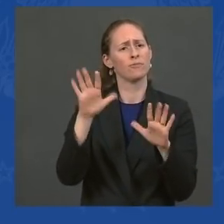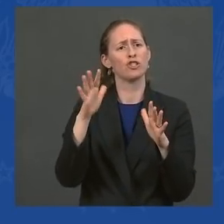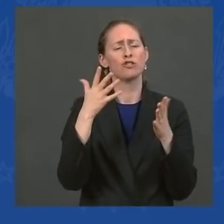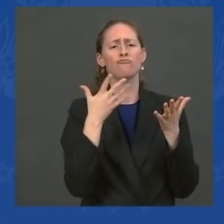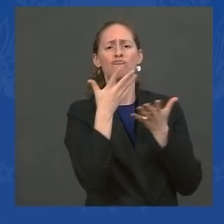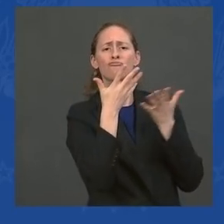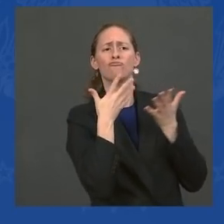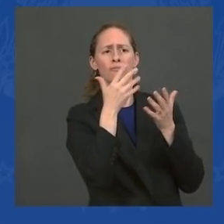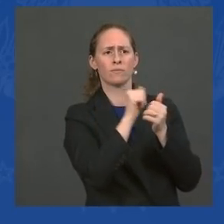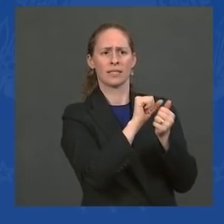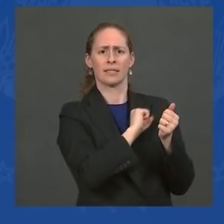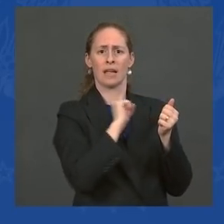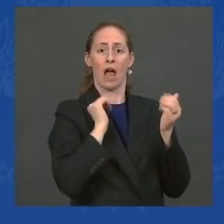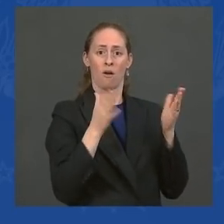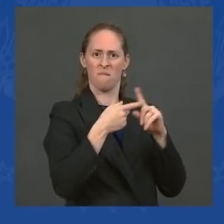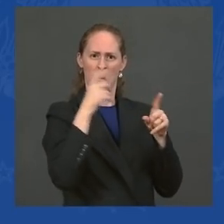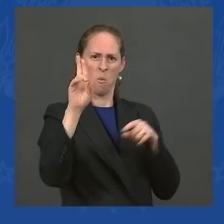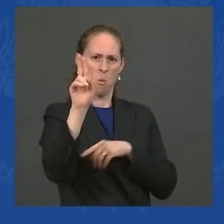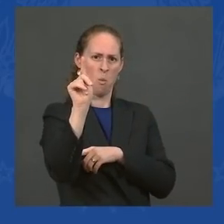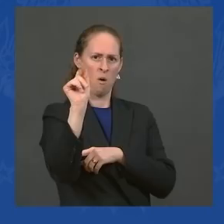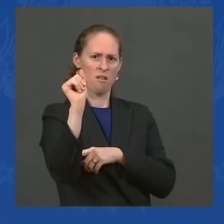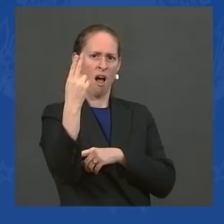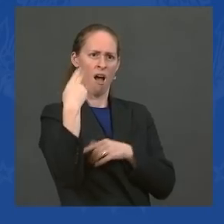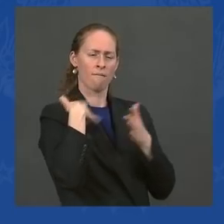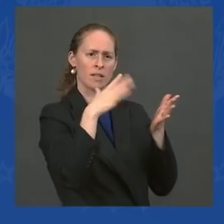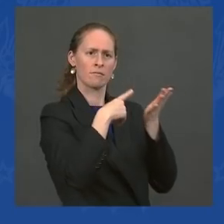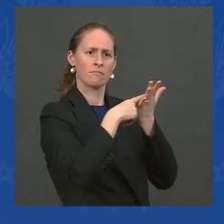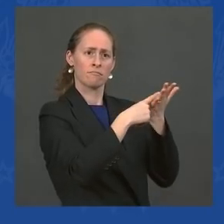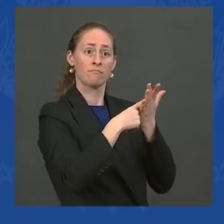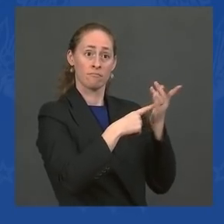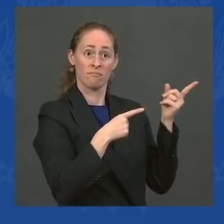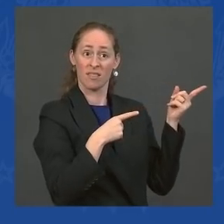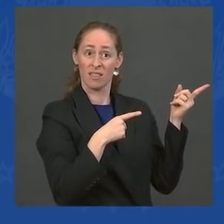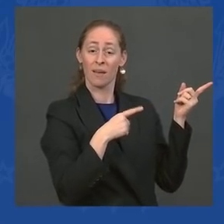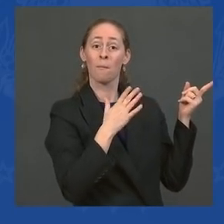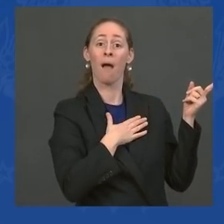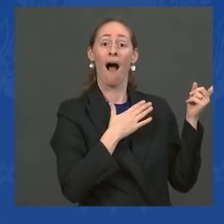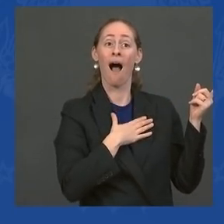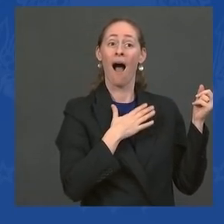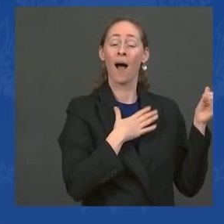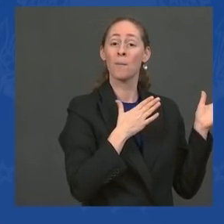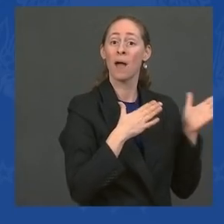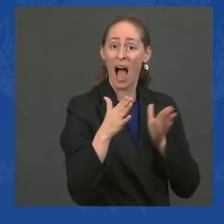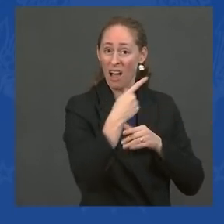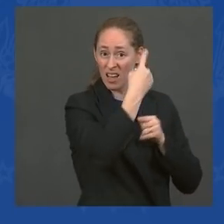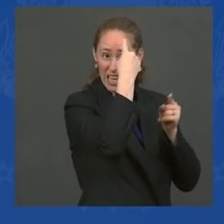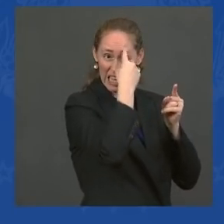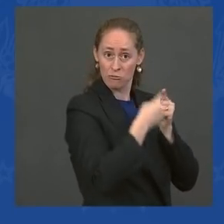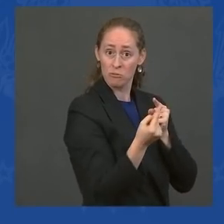They were -- they didn't agree with what I was doing, but they were gracious and polite about it. And I appreciate that as well.